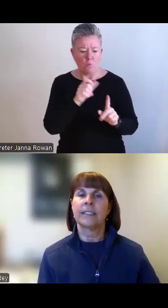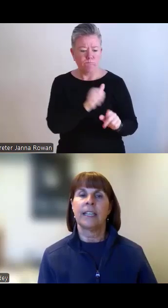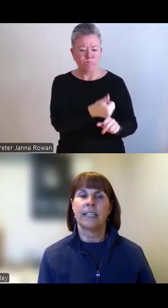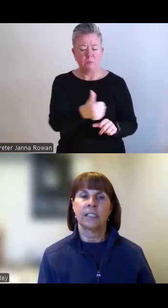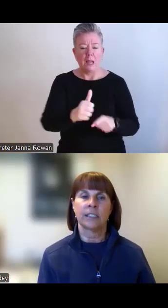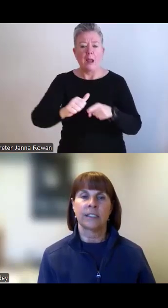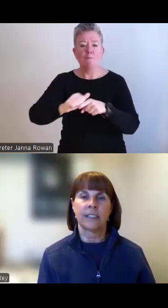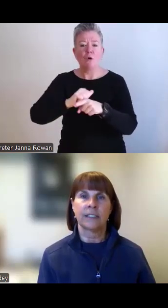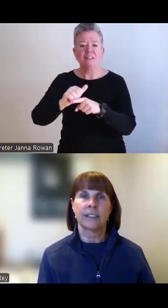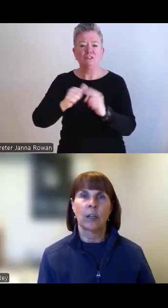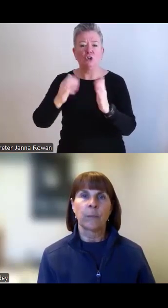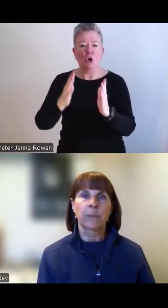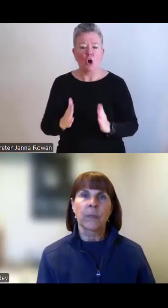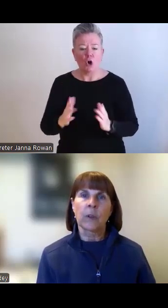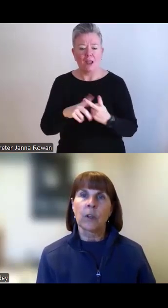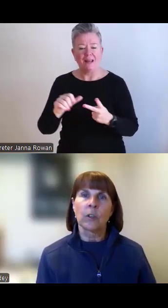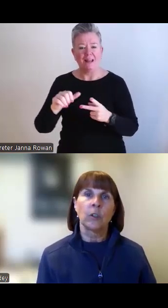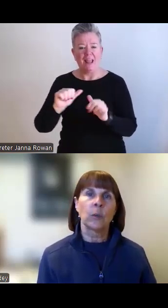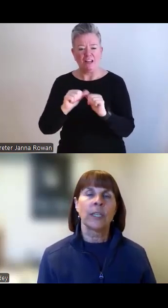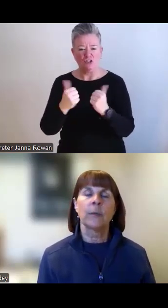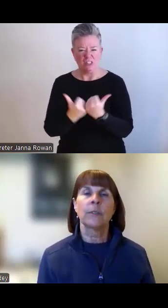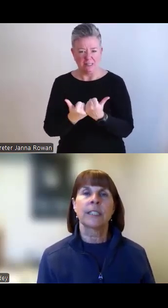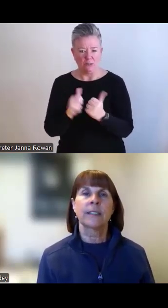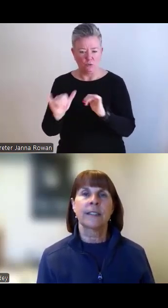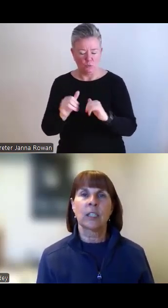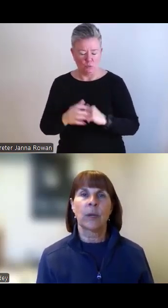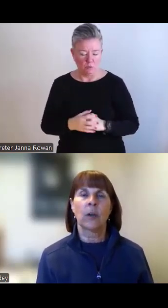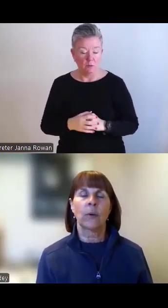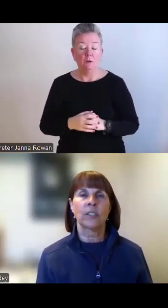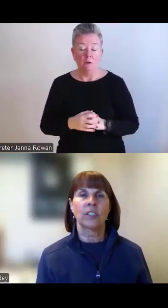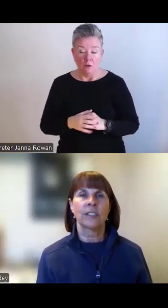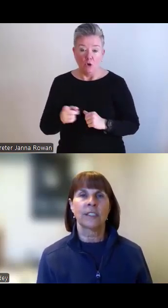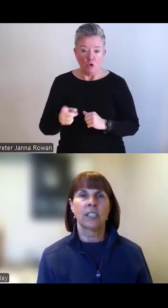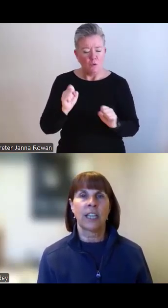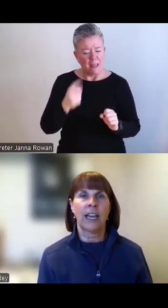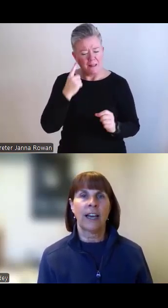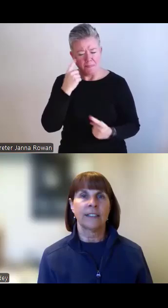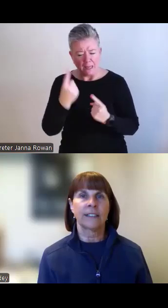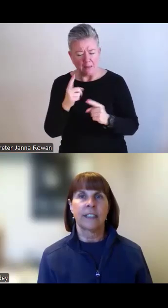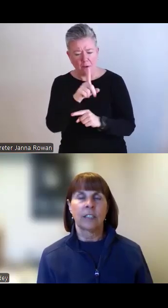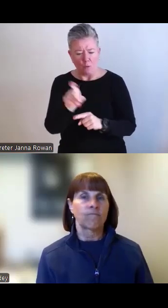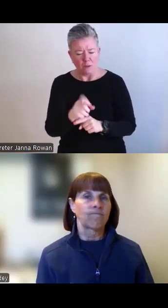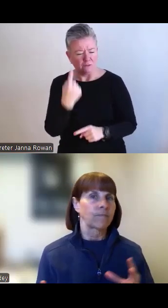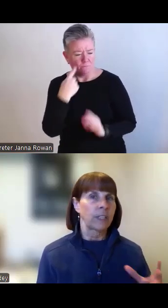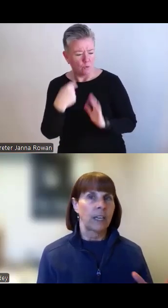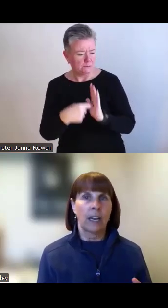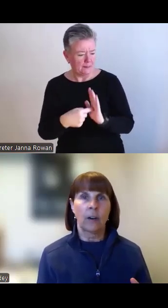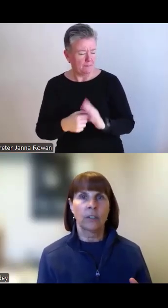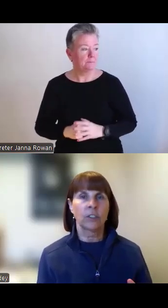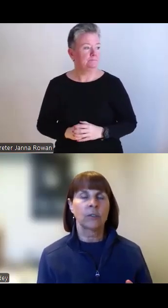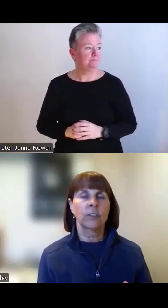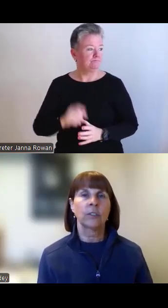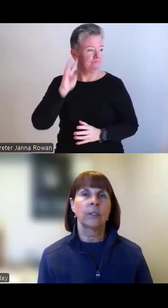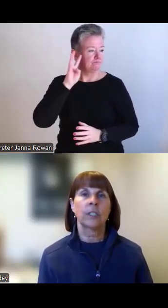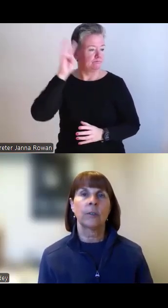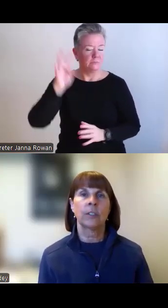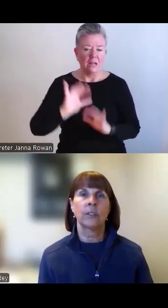and to agencies. You'll be able to think about questions such as, how are children doing who